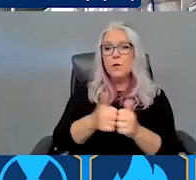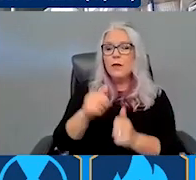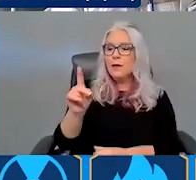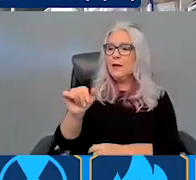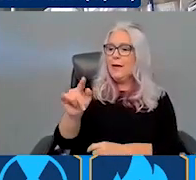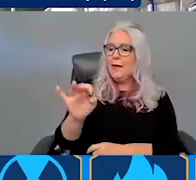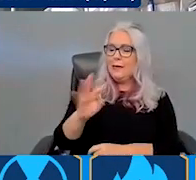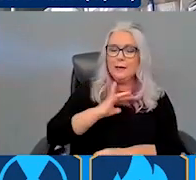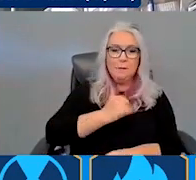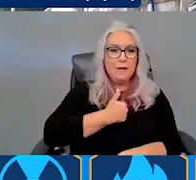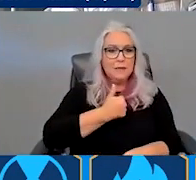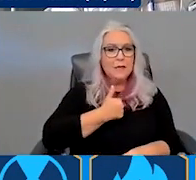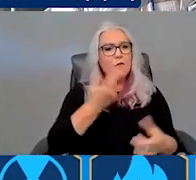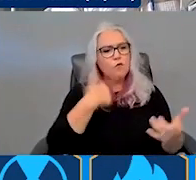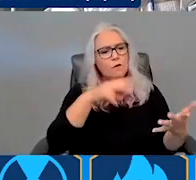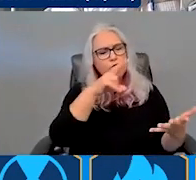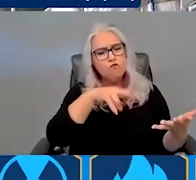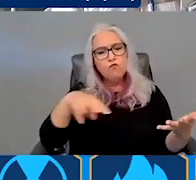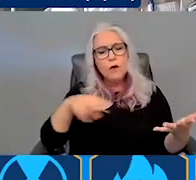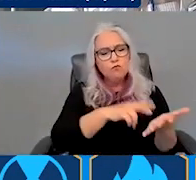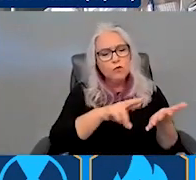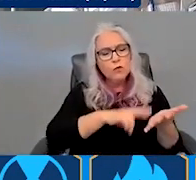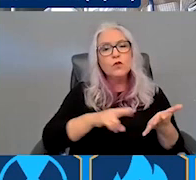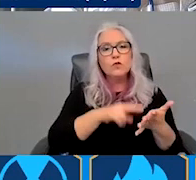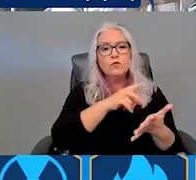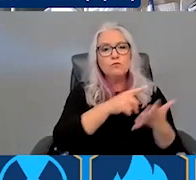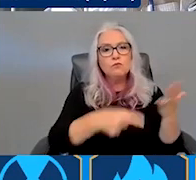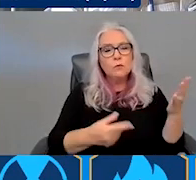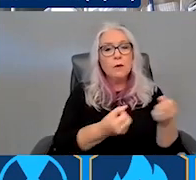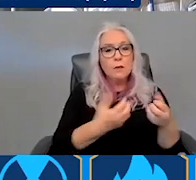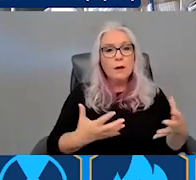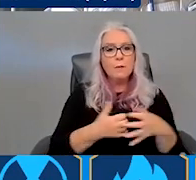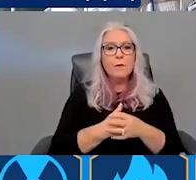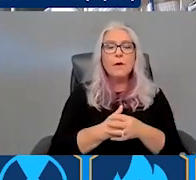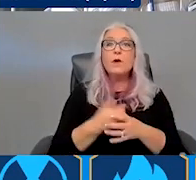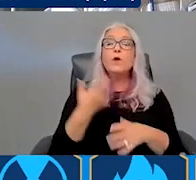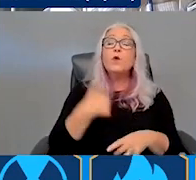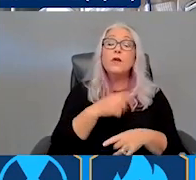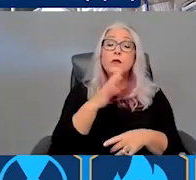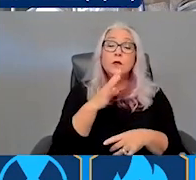this topic. And what we mean by informal triage is that these